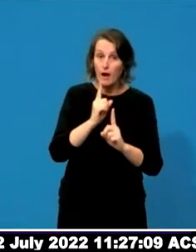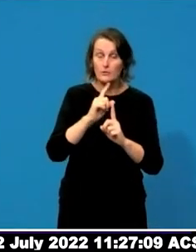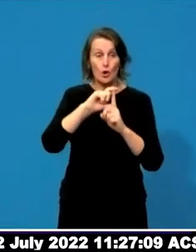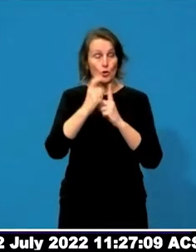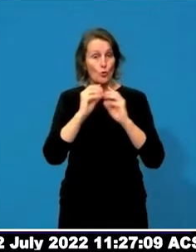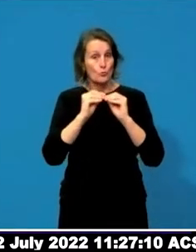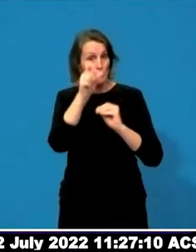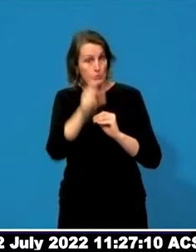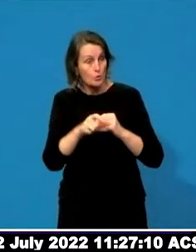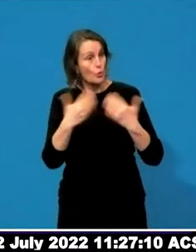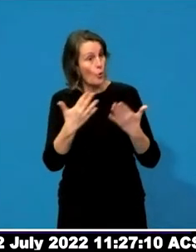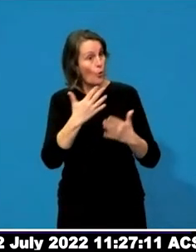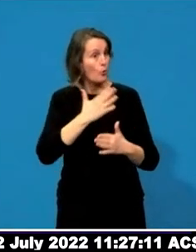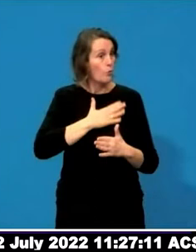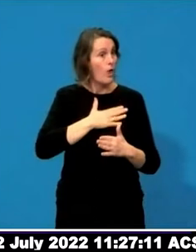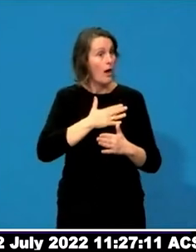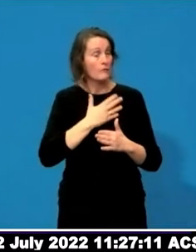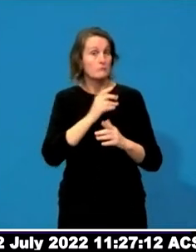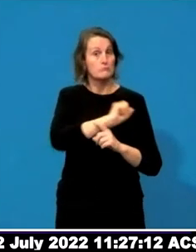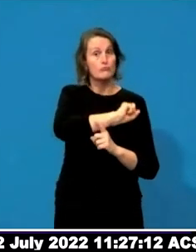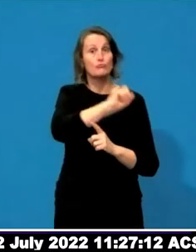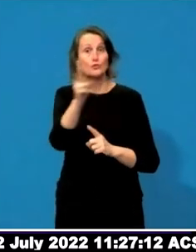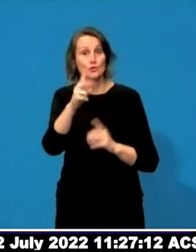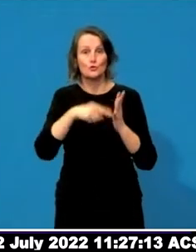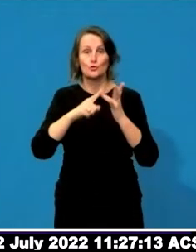and that it's not approached in a punitive kind of fashion